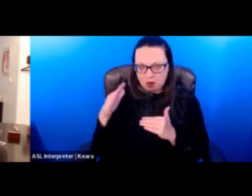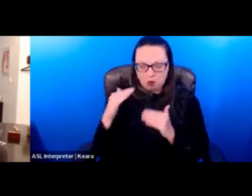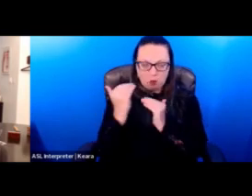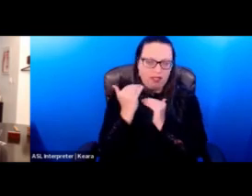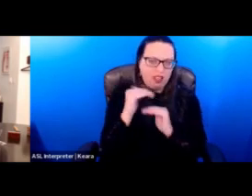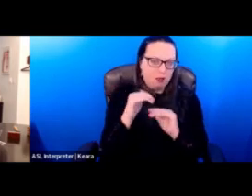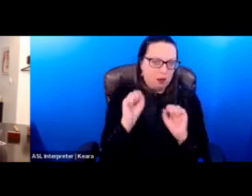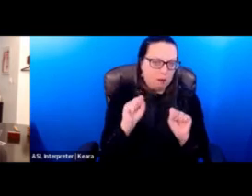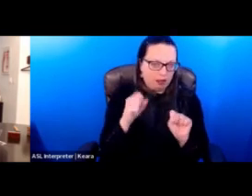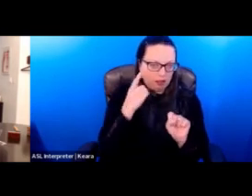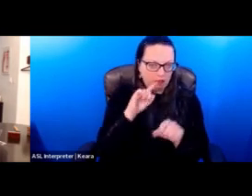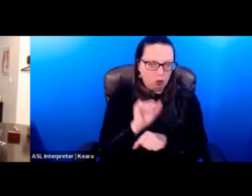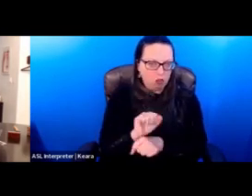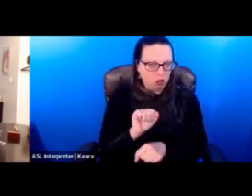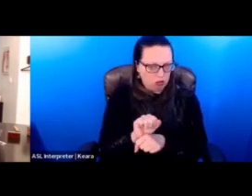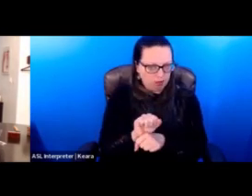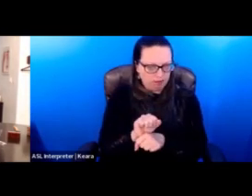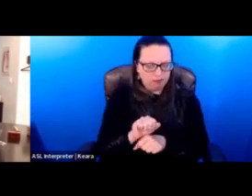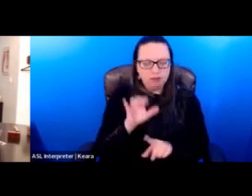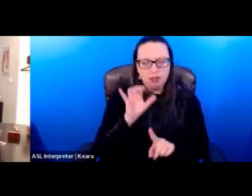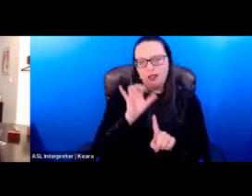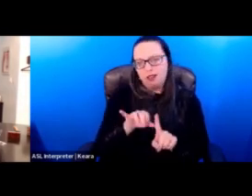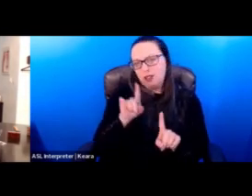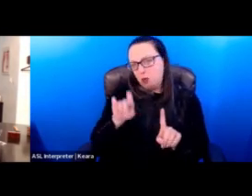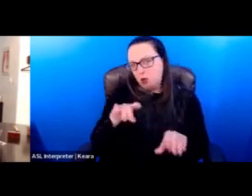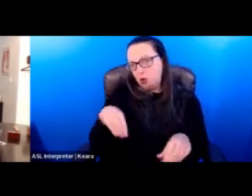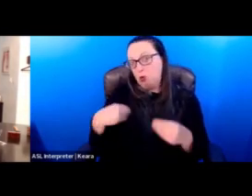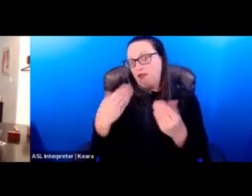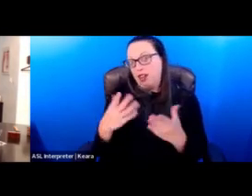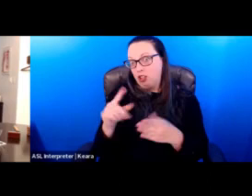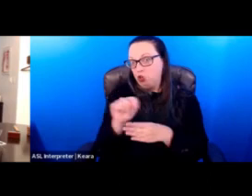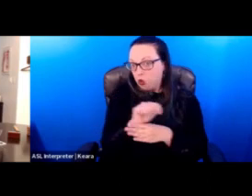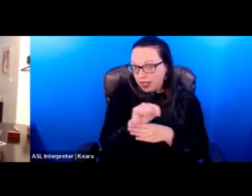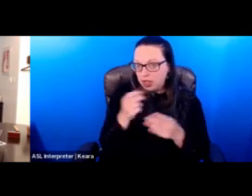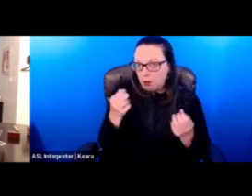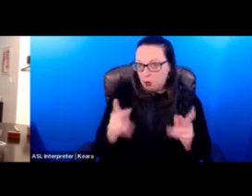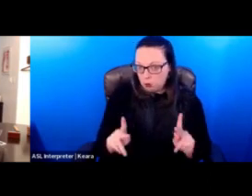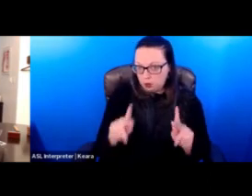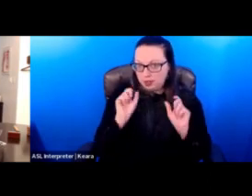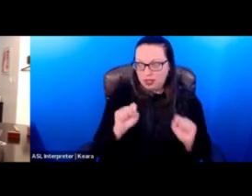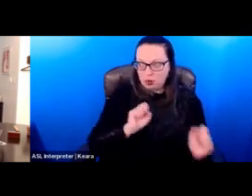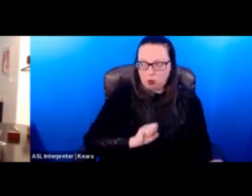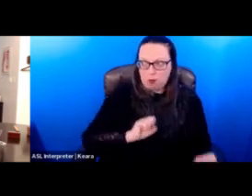employment. And it's designed to provide them training opportunities to get them back into the workforce, and to keep